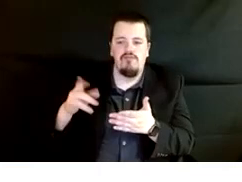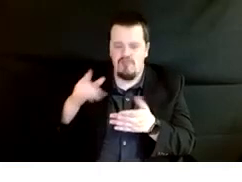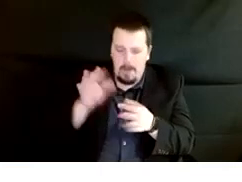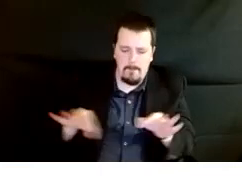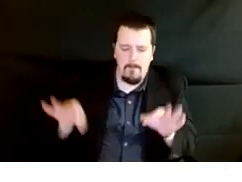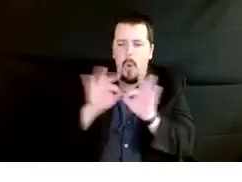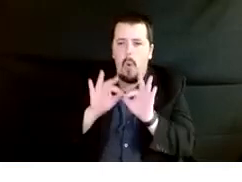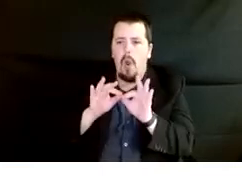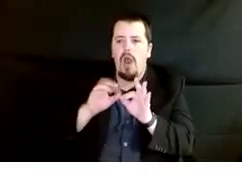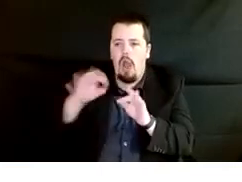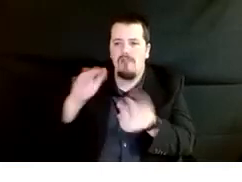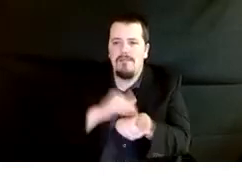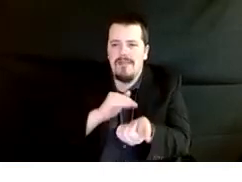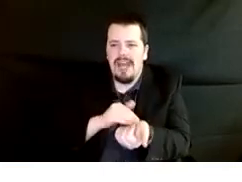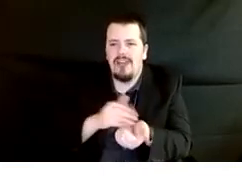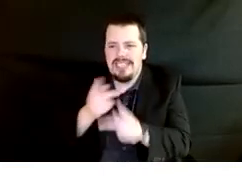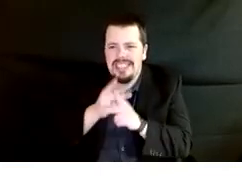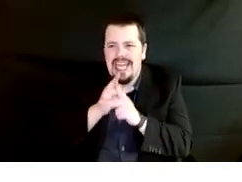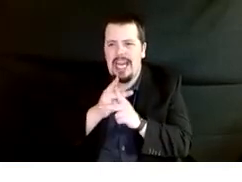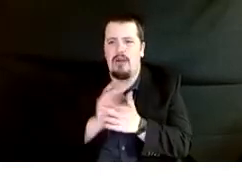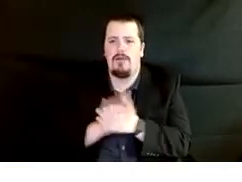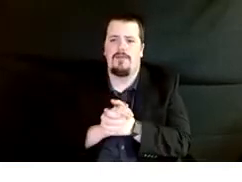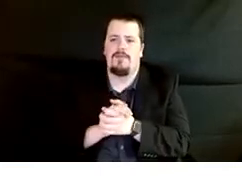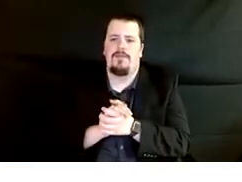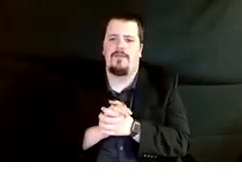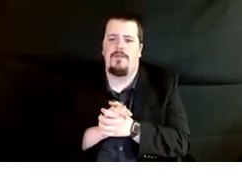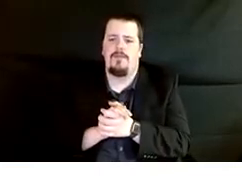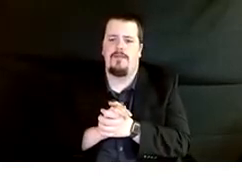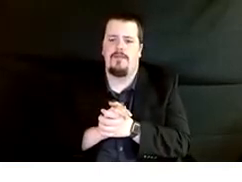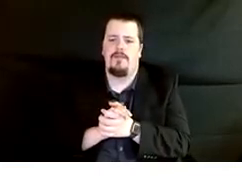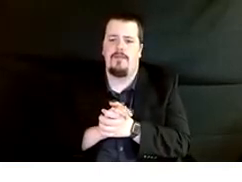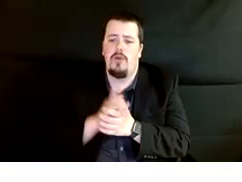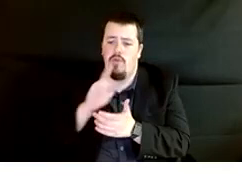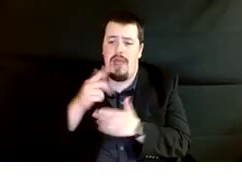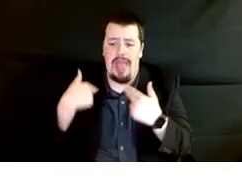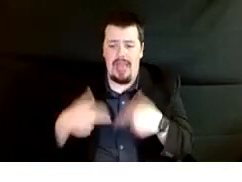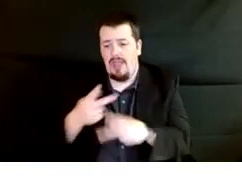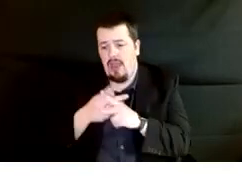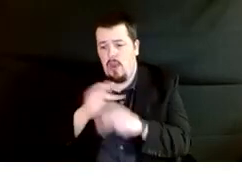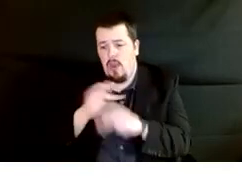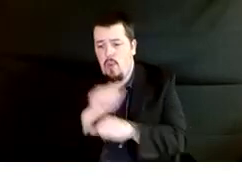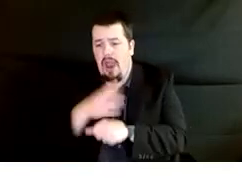medical care in this instance um and and what health care workers and others know about as